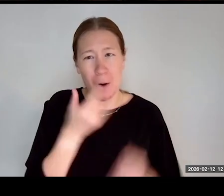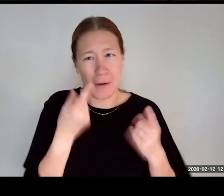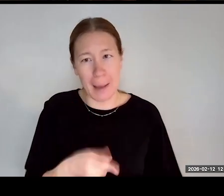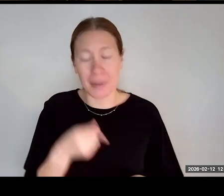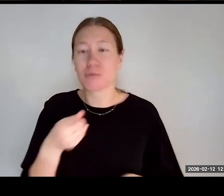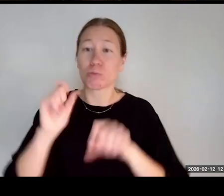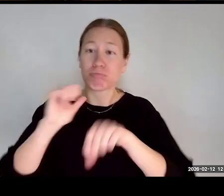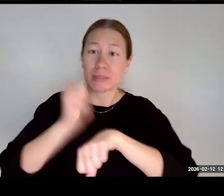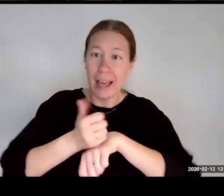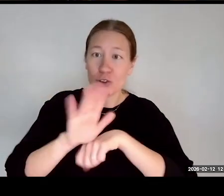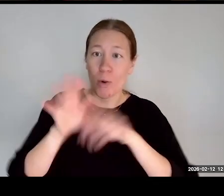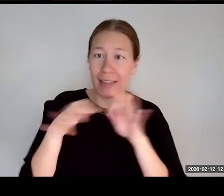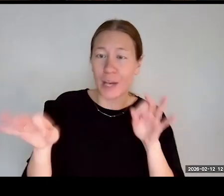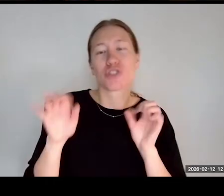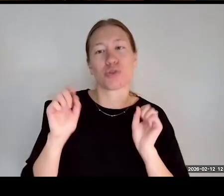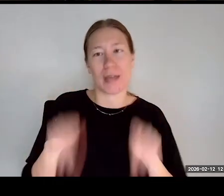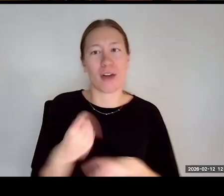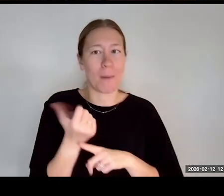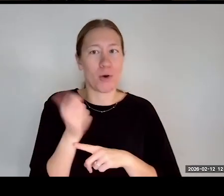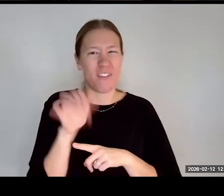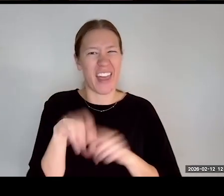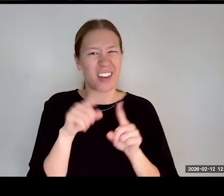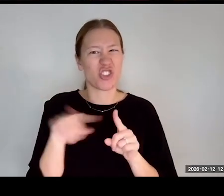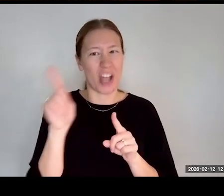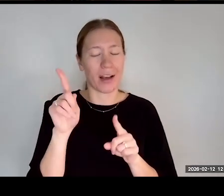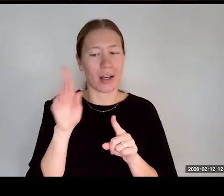you can uncheck that and it will use what you have defined as the source of truth.